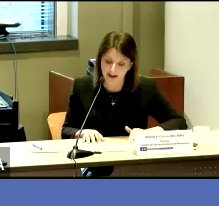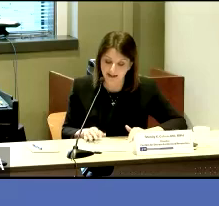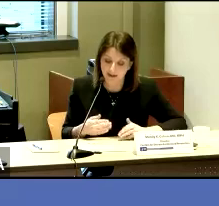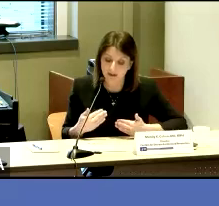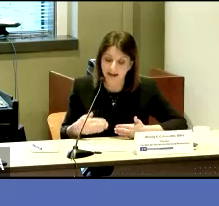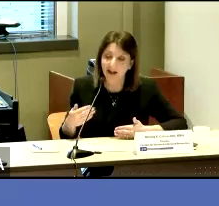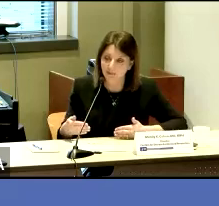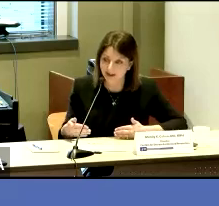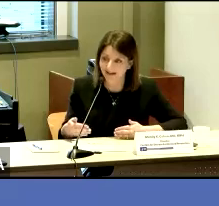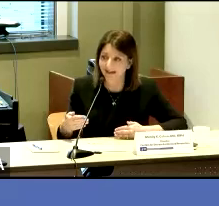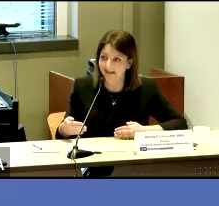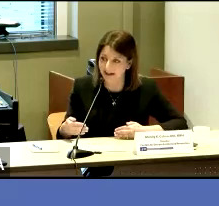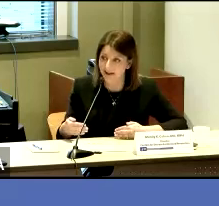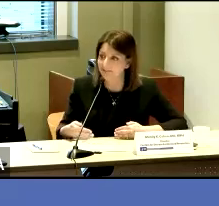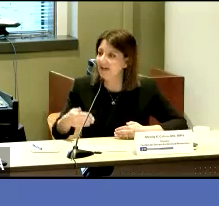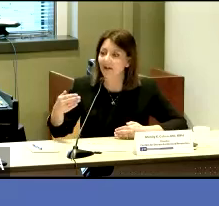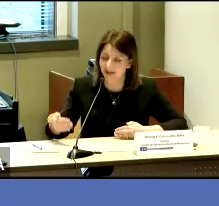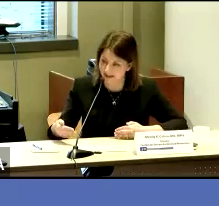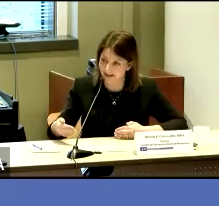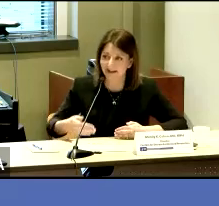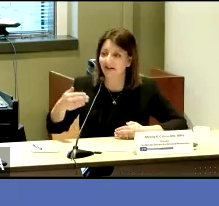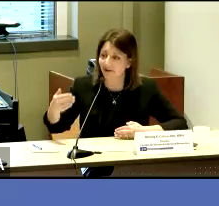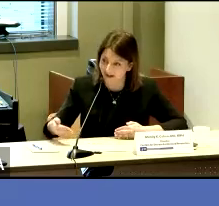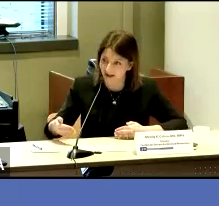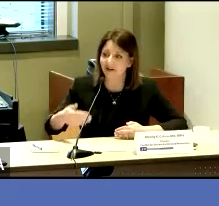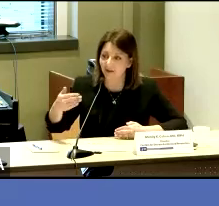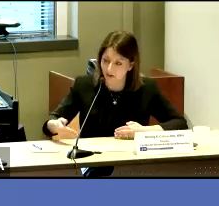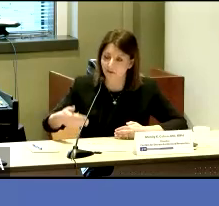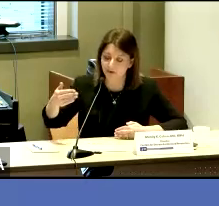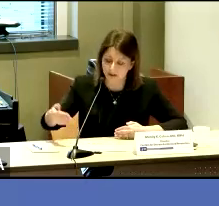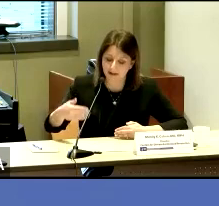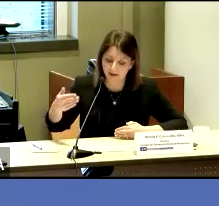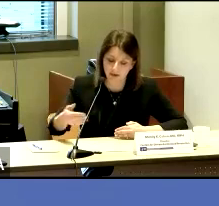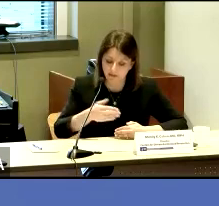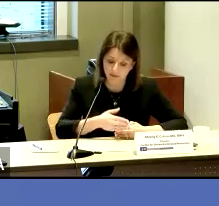And it's going to help us excel in our data, in our lab, in our workforce, right,